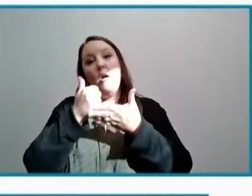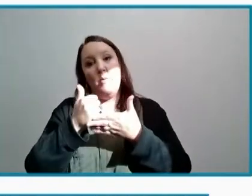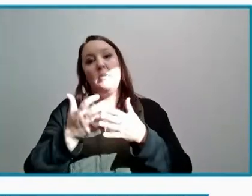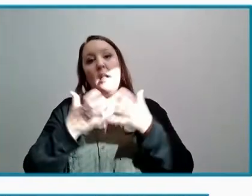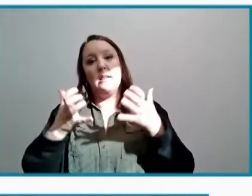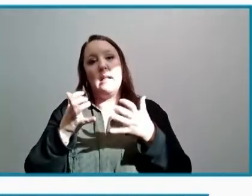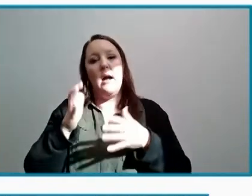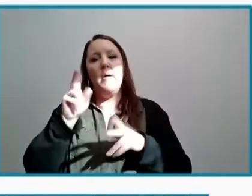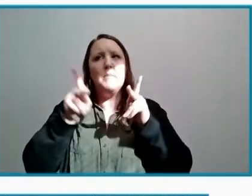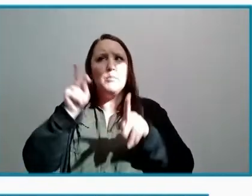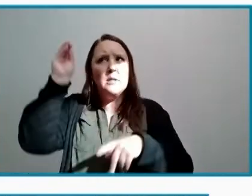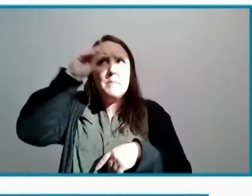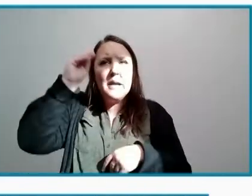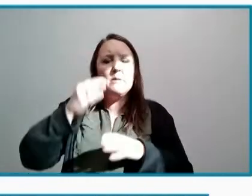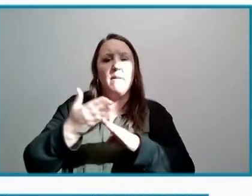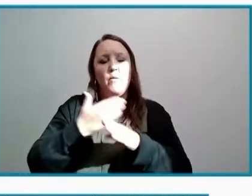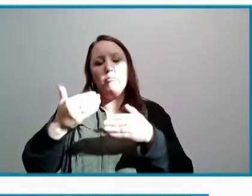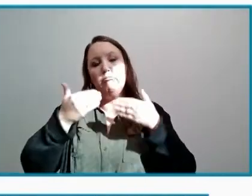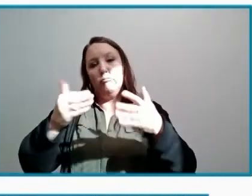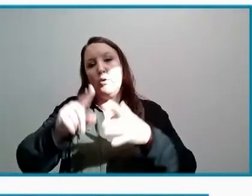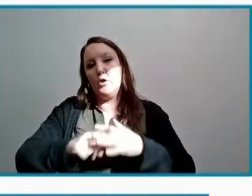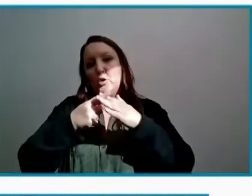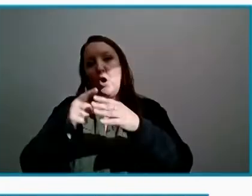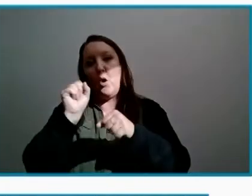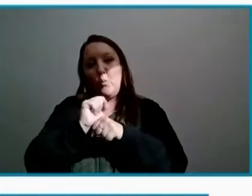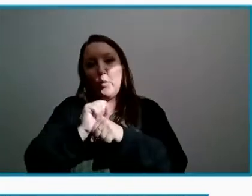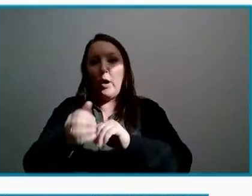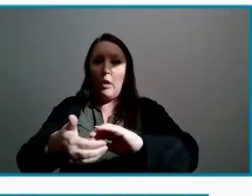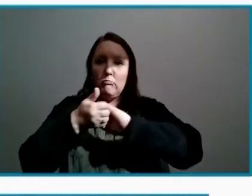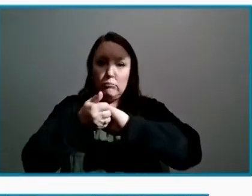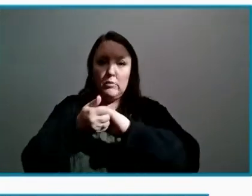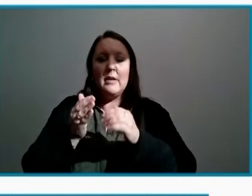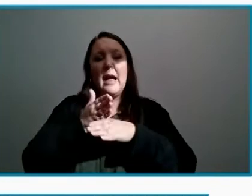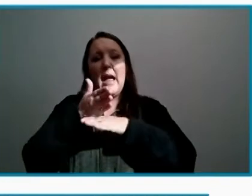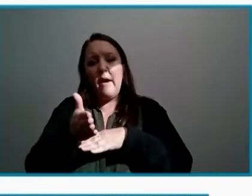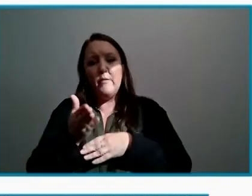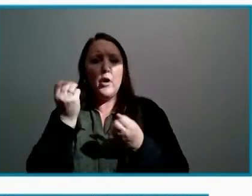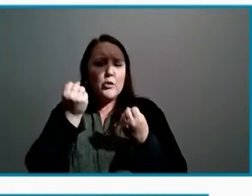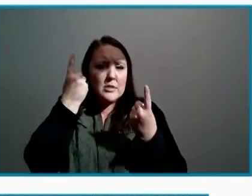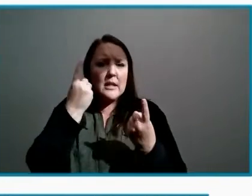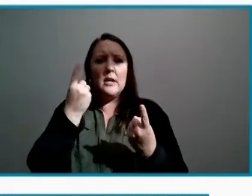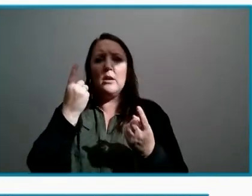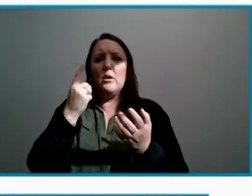before they start working together, and then afterwards understanding where the changes and the impacts were.